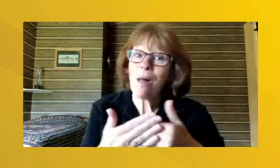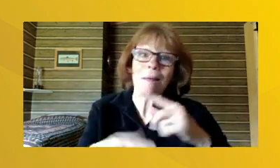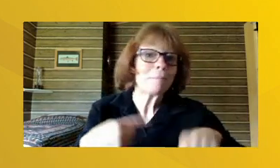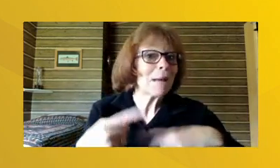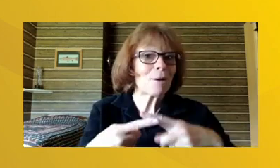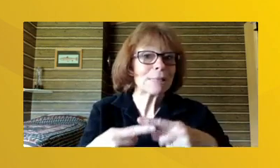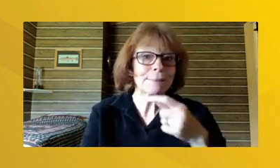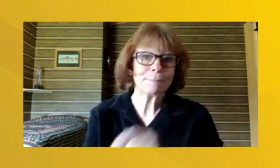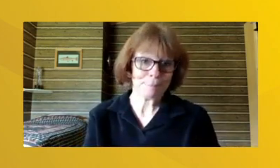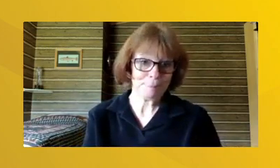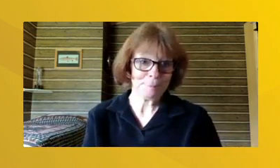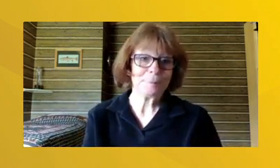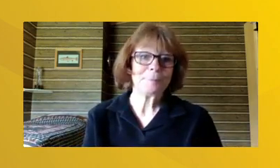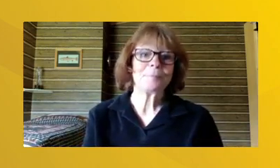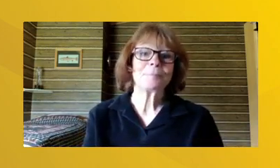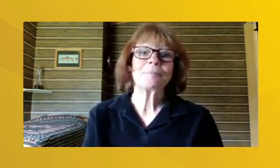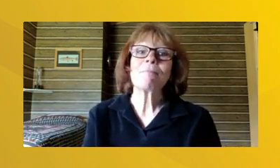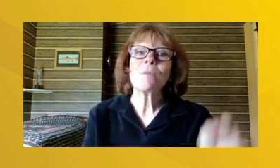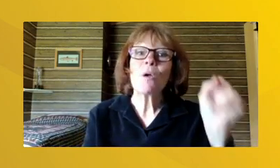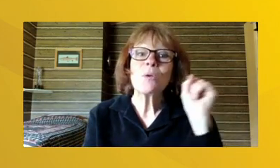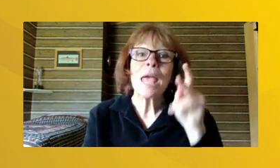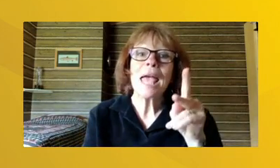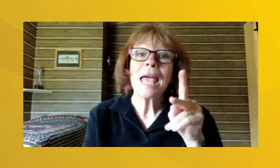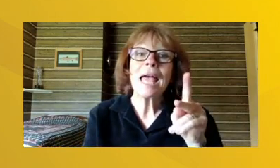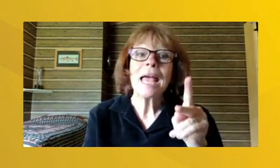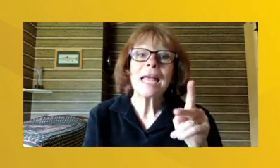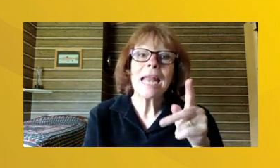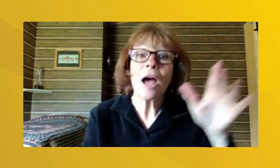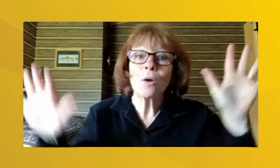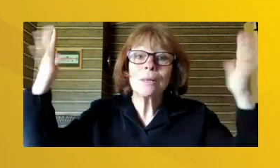# OK, everyone, put your hands up in the air and wiggle your fingers.